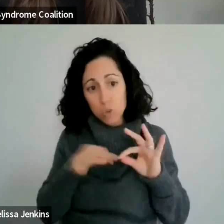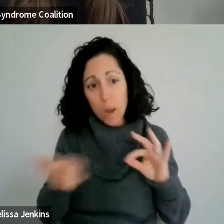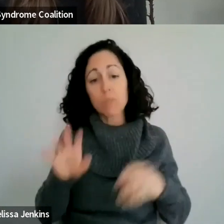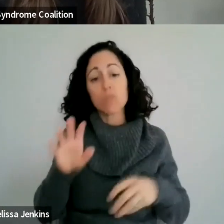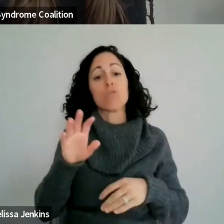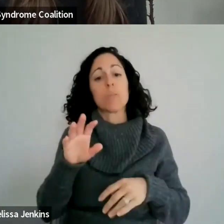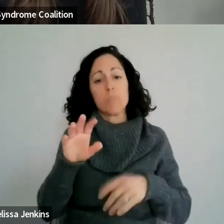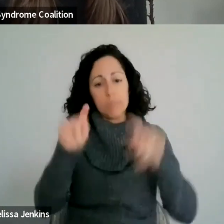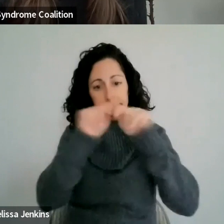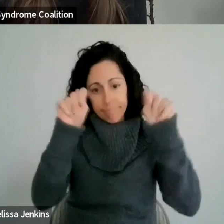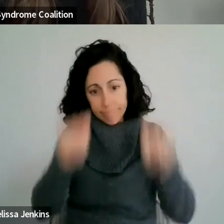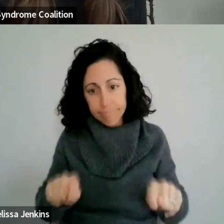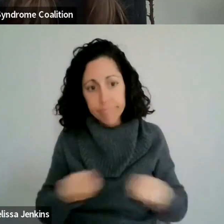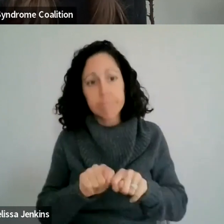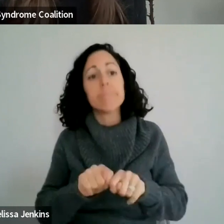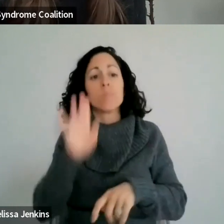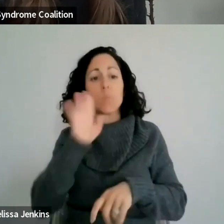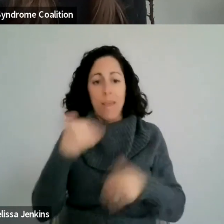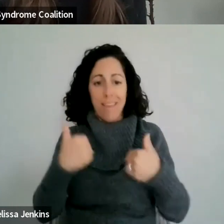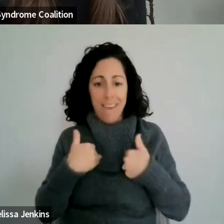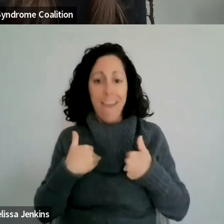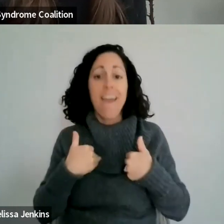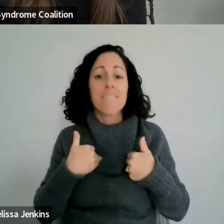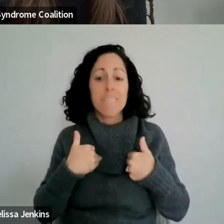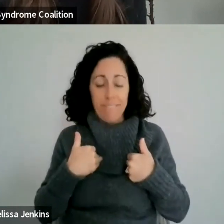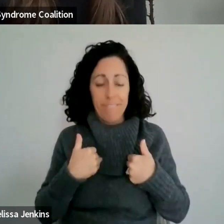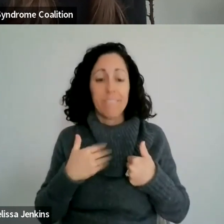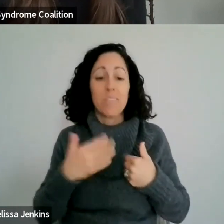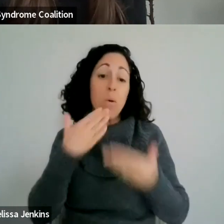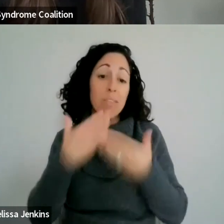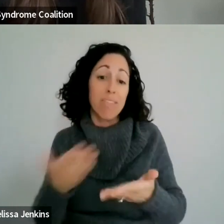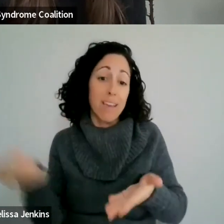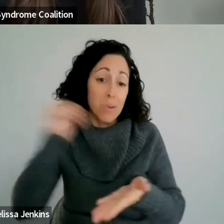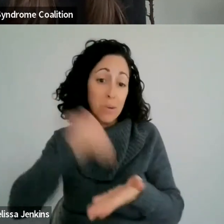So thank you again, everyone, for being a part